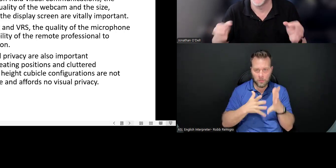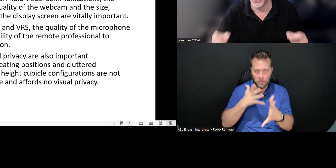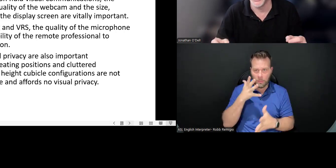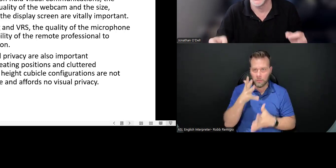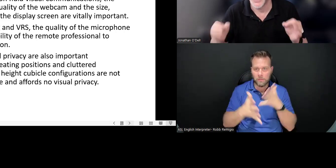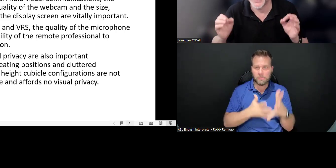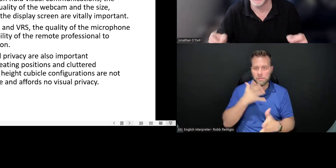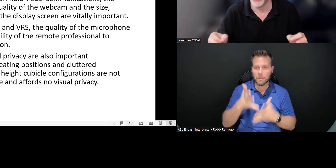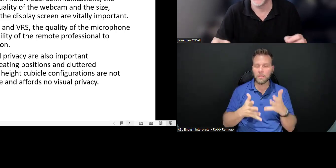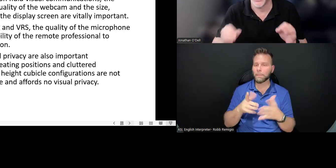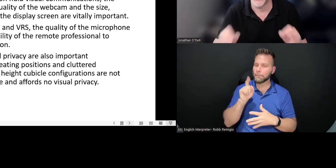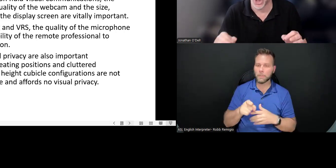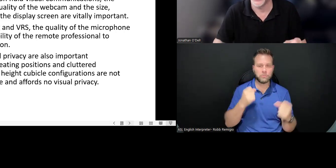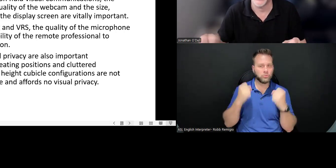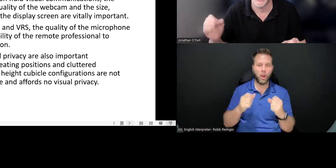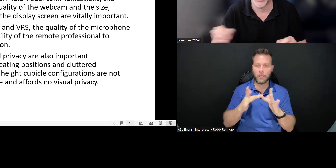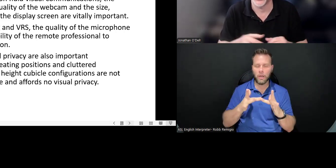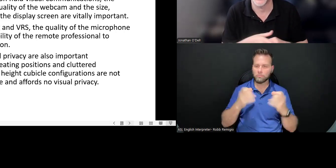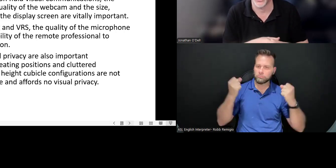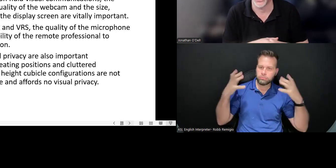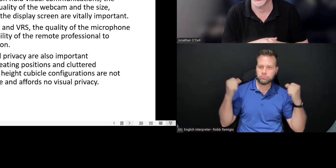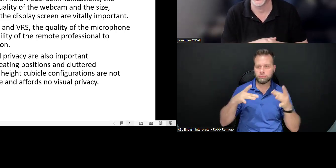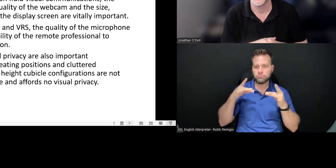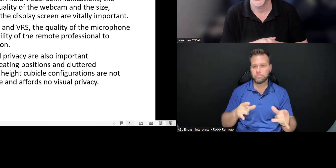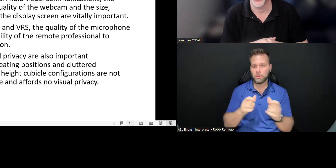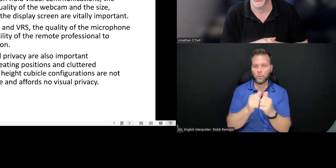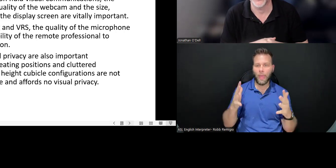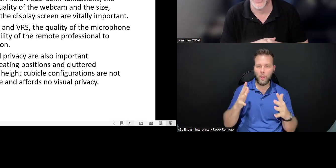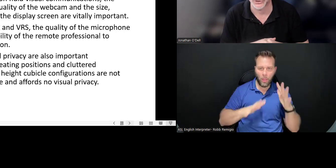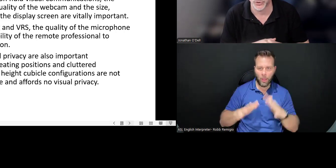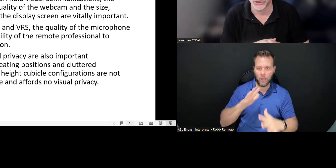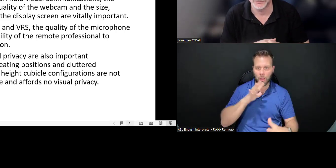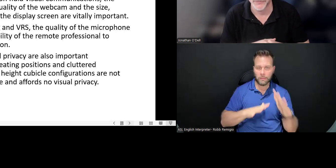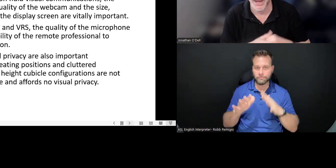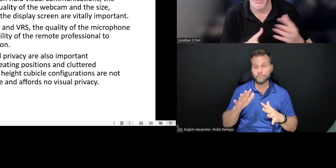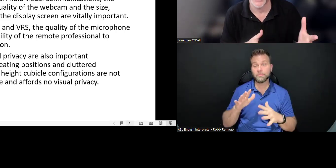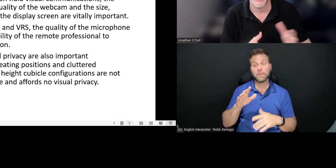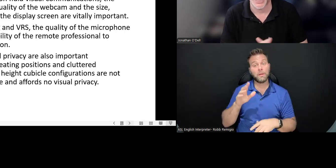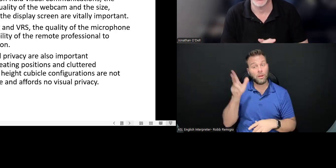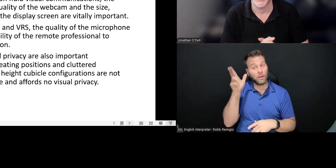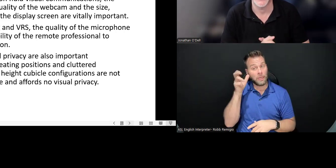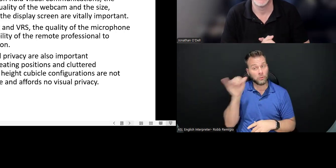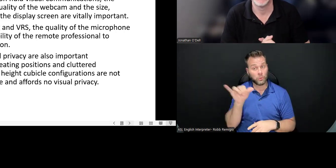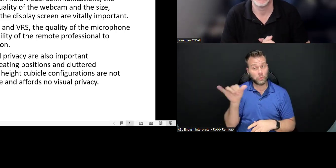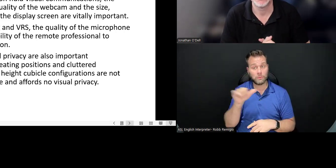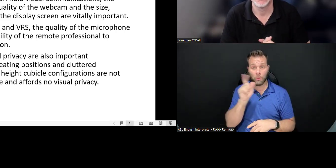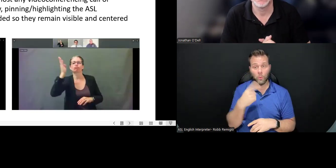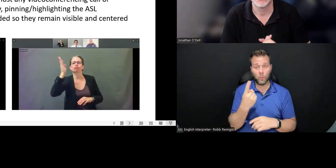slow, it is not going to help. The video has to be fluid and smooth and flawless. And so does the audio in order for that to work.